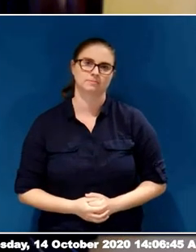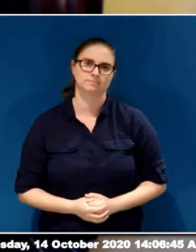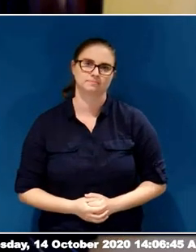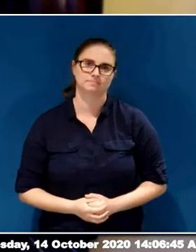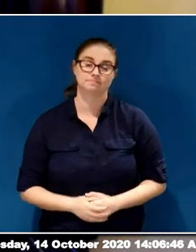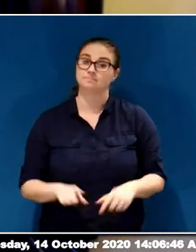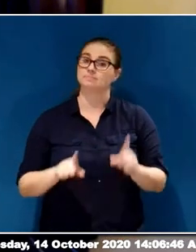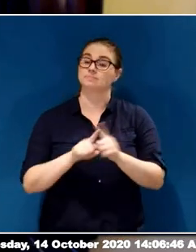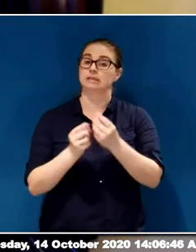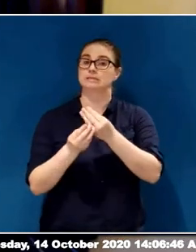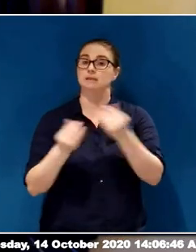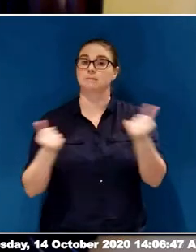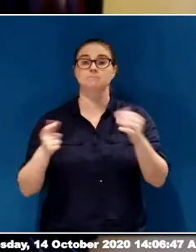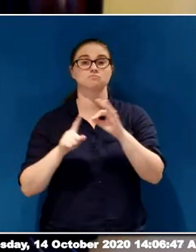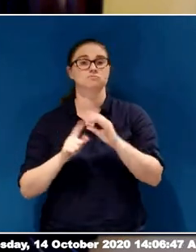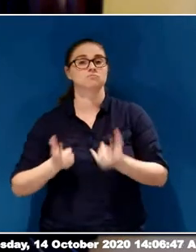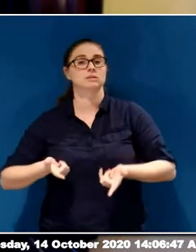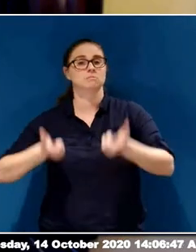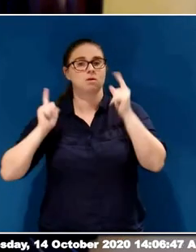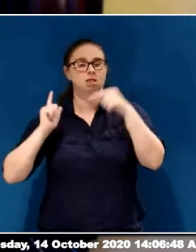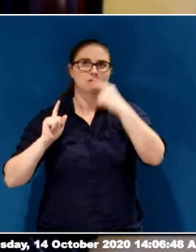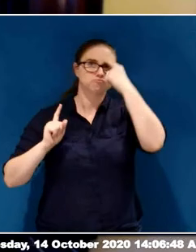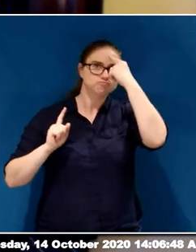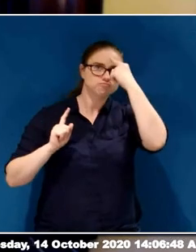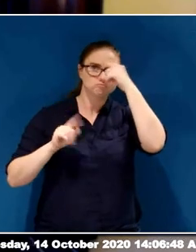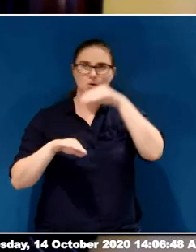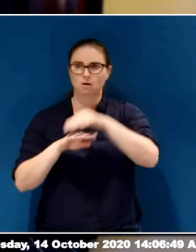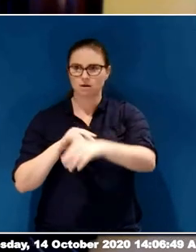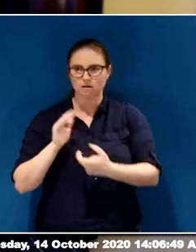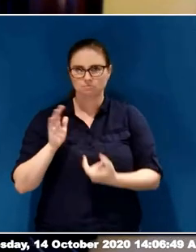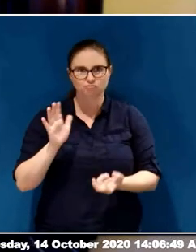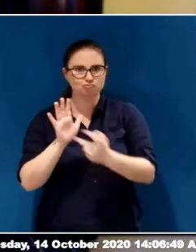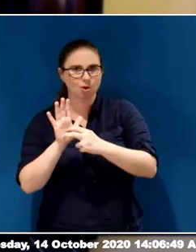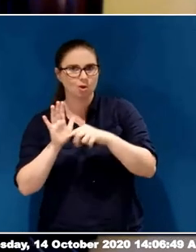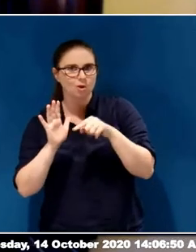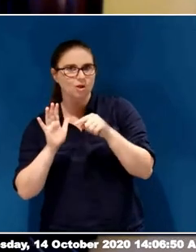"We don't have the speech pathology services to offer you here, you would be